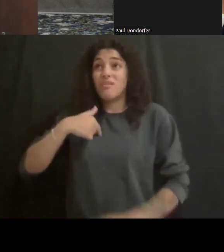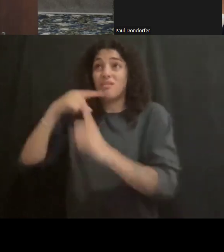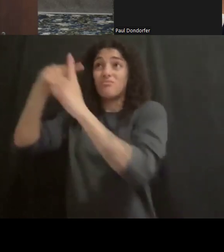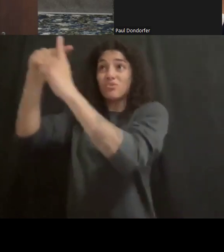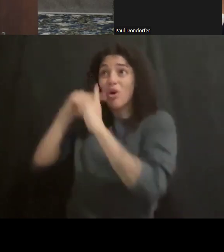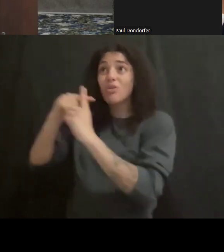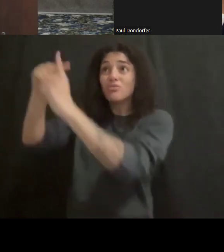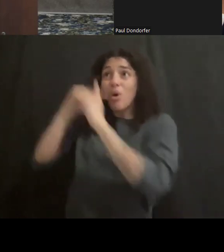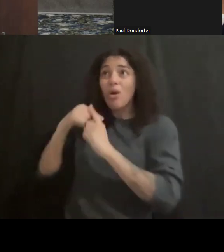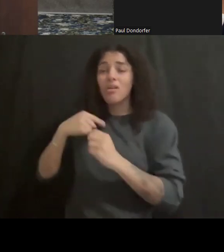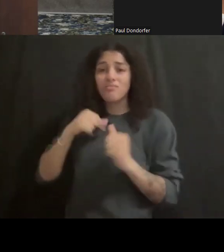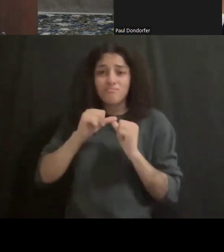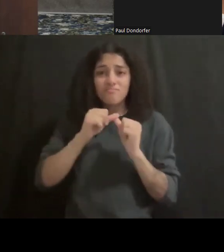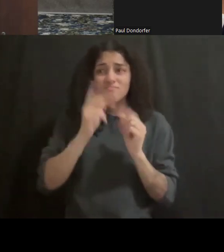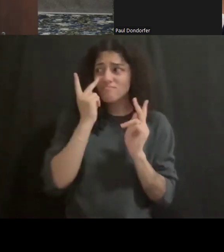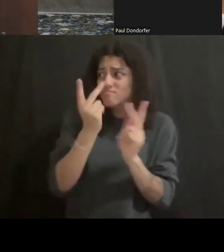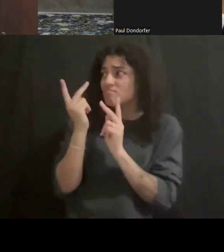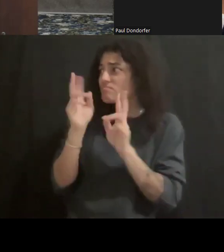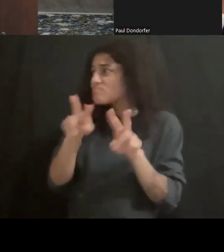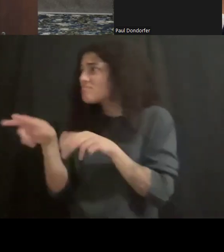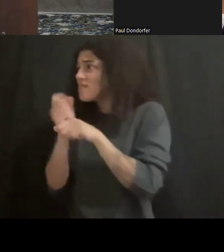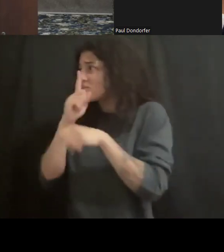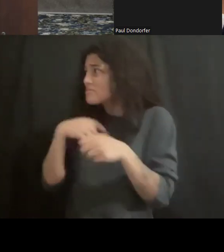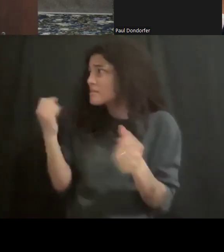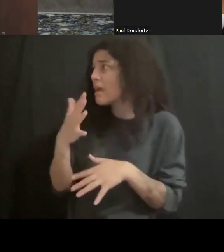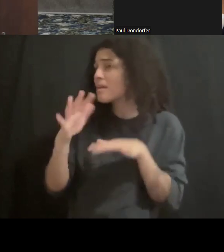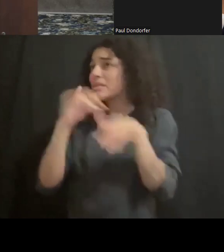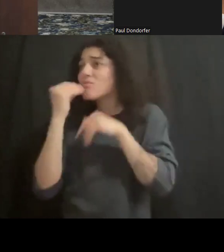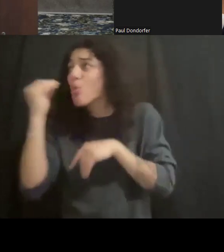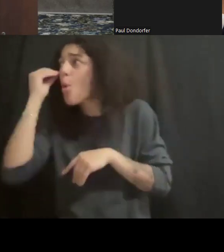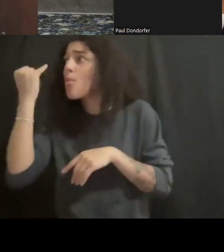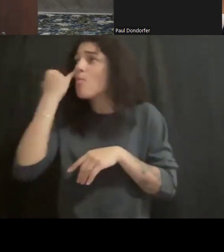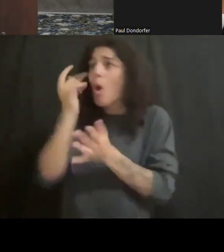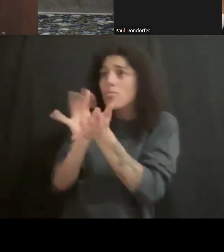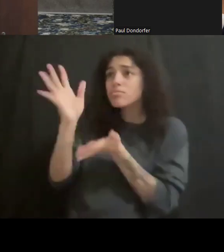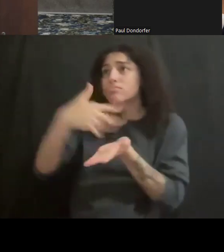my shoulder afraid to leave my home for fear of arrest and deportation To have to bite my